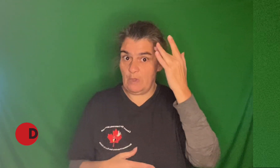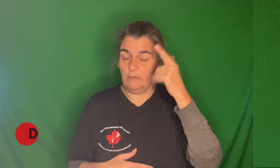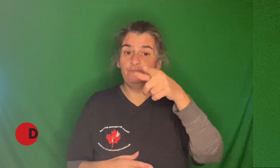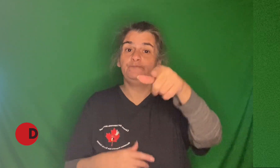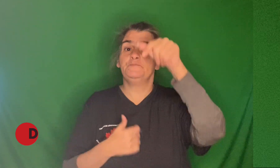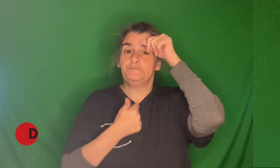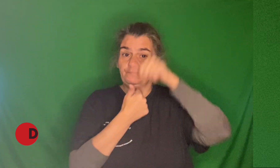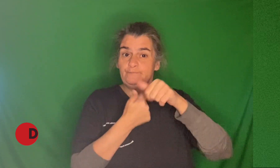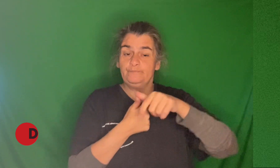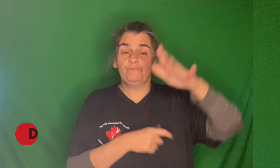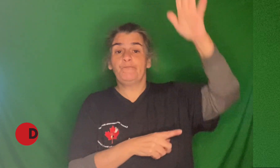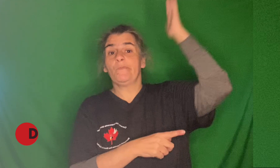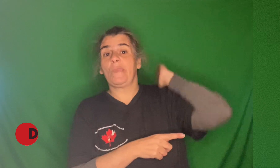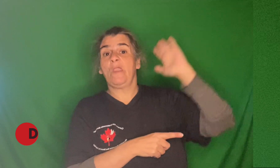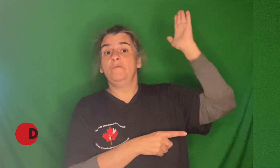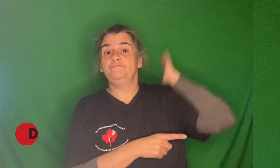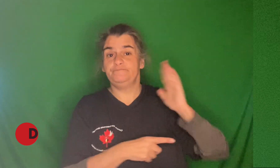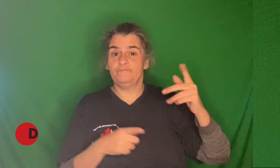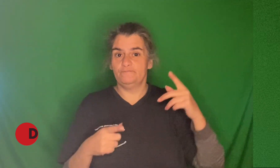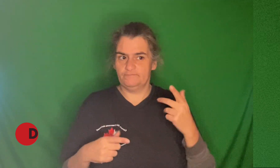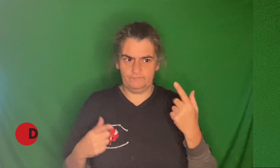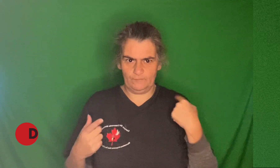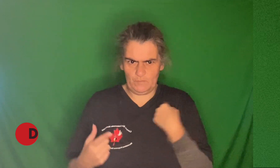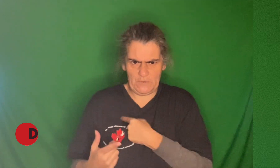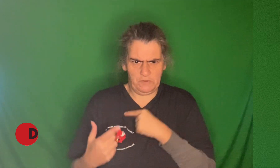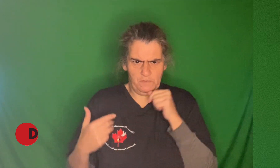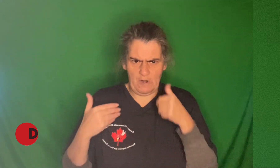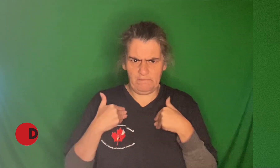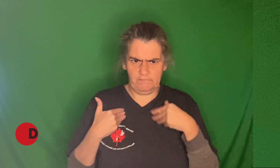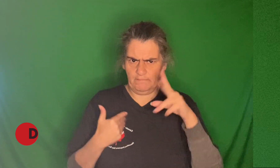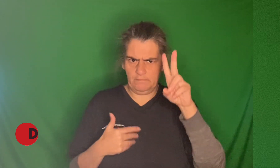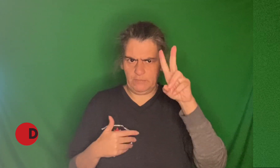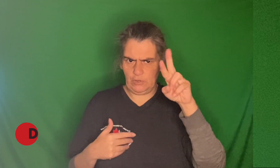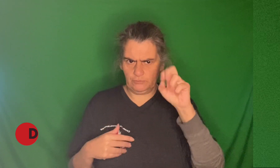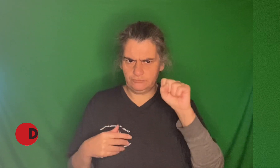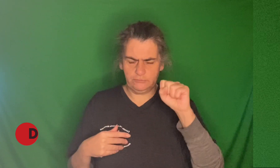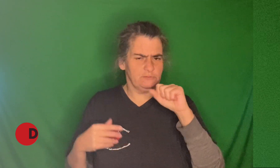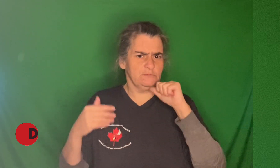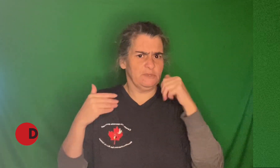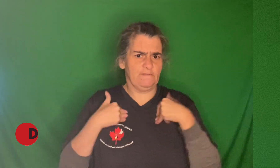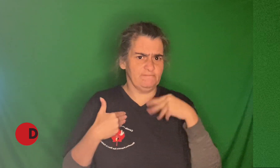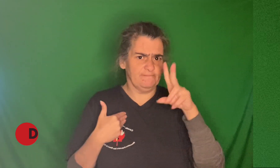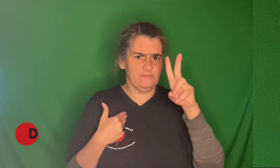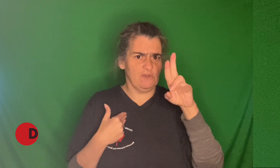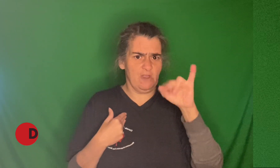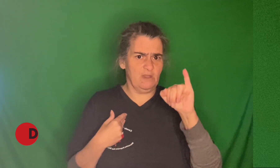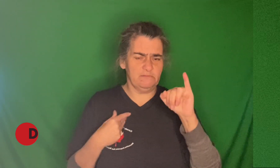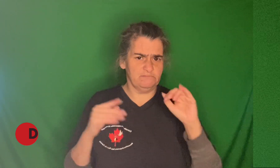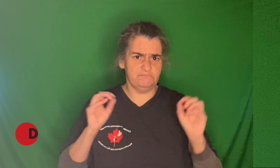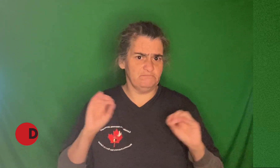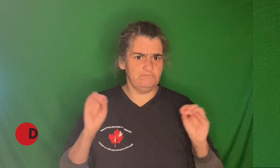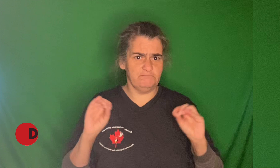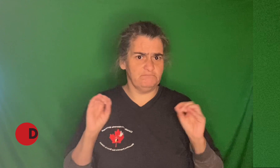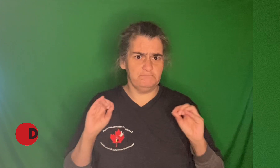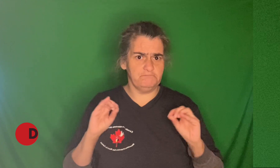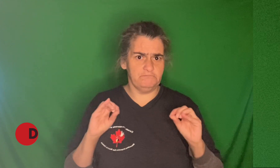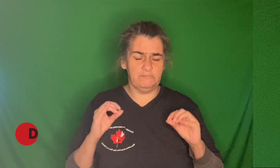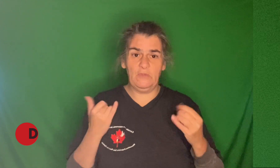This is alarming and a huge concern. If you will remember,